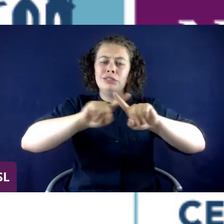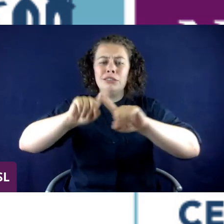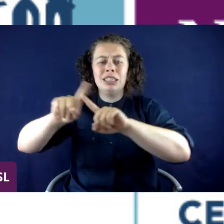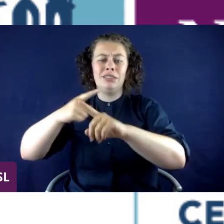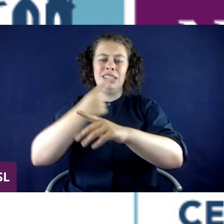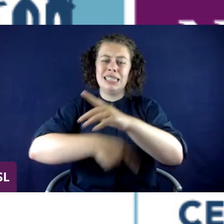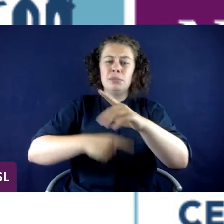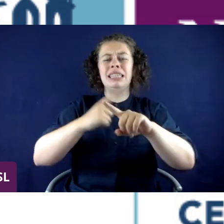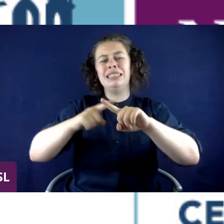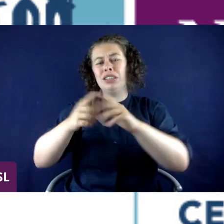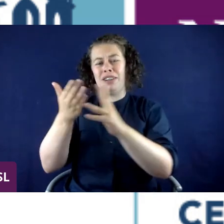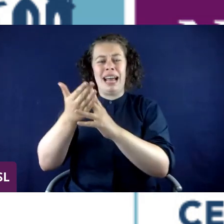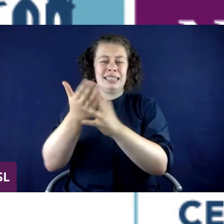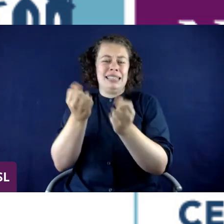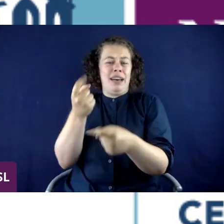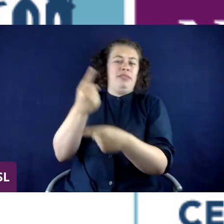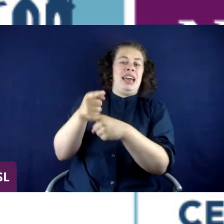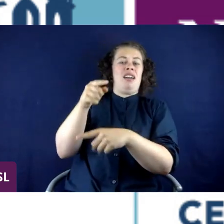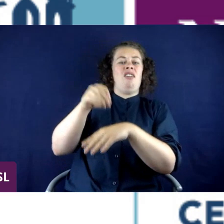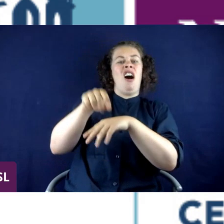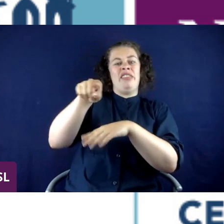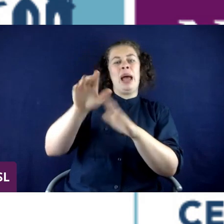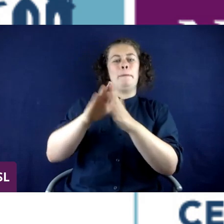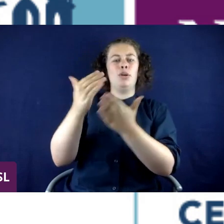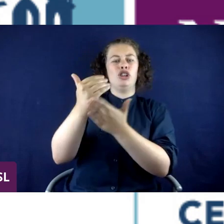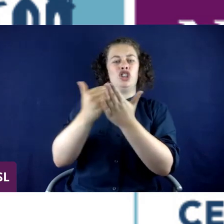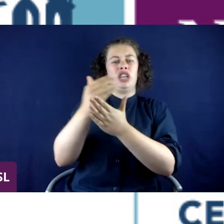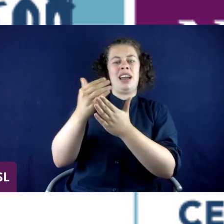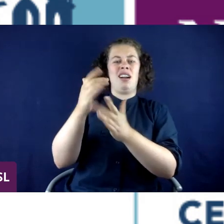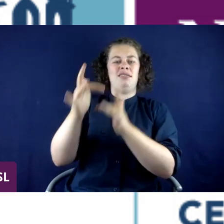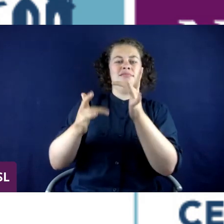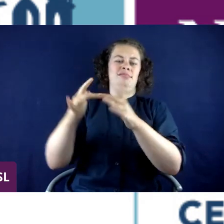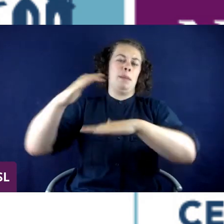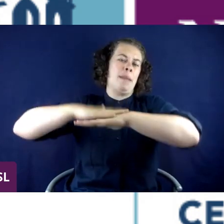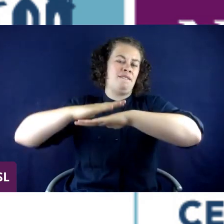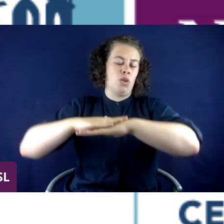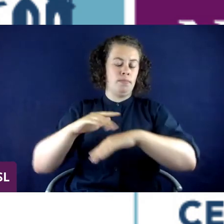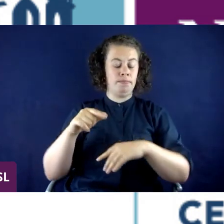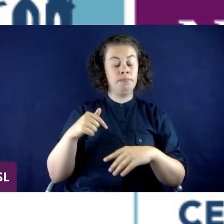And access to this kind of knowledge, before Berkshire